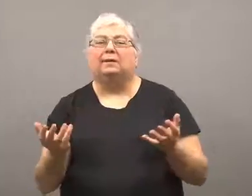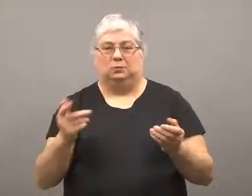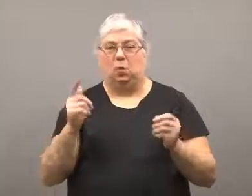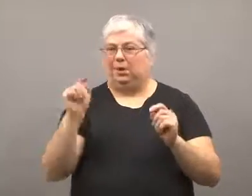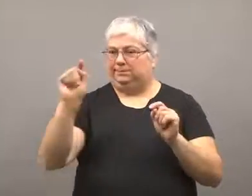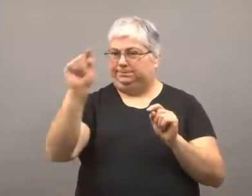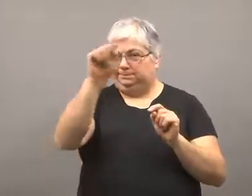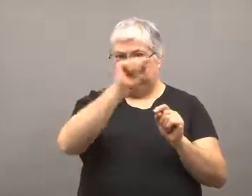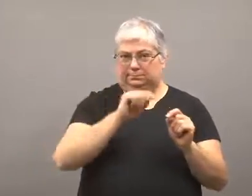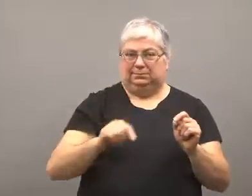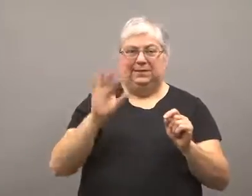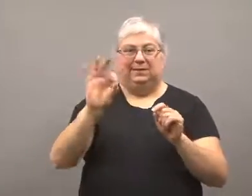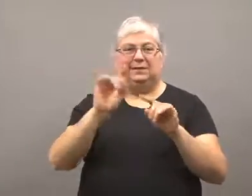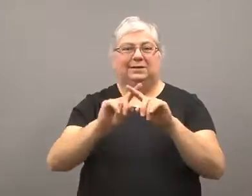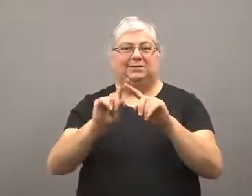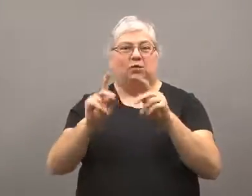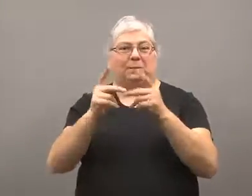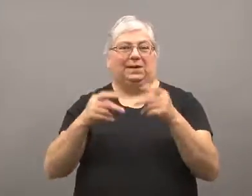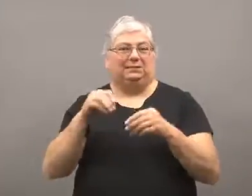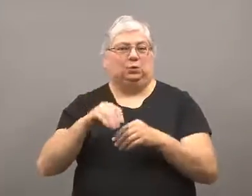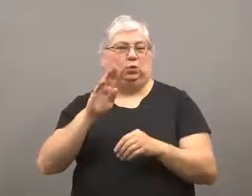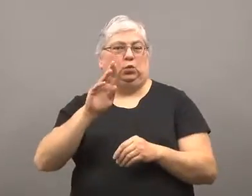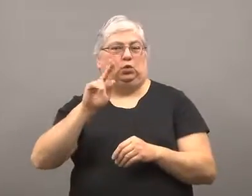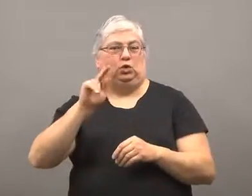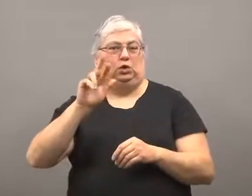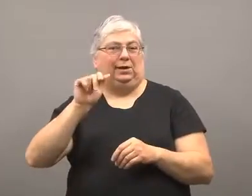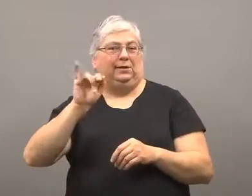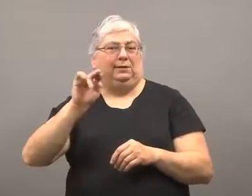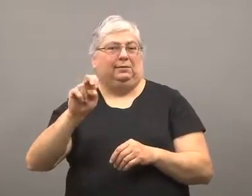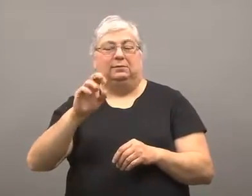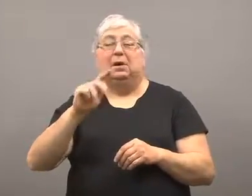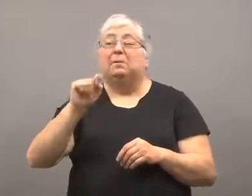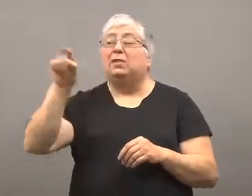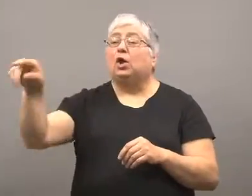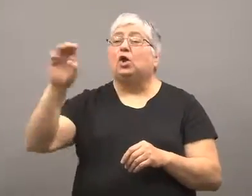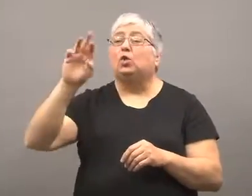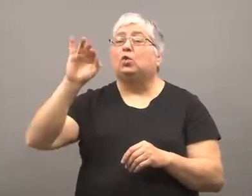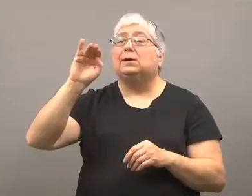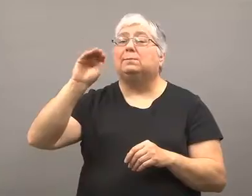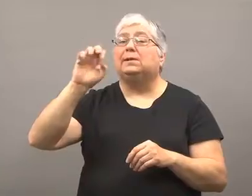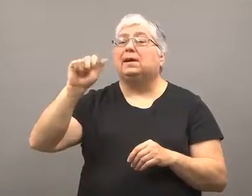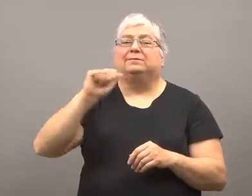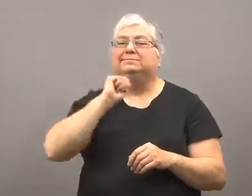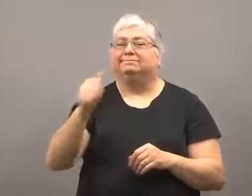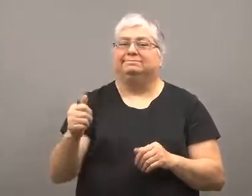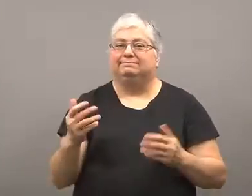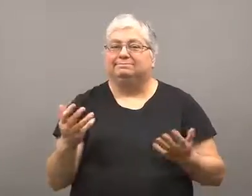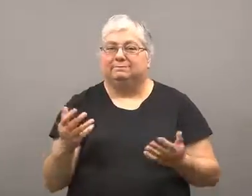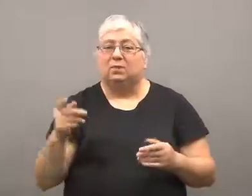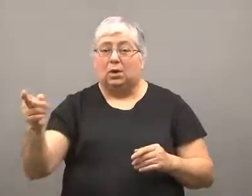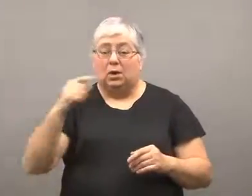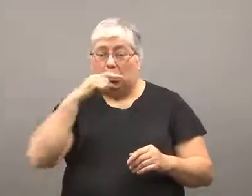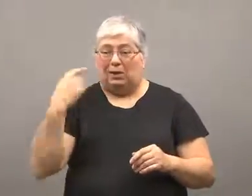They are to be stationed in 9 areas of Ukraine but not Crimea.